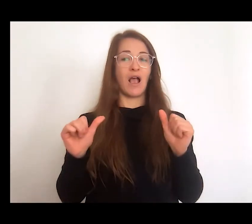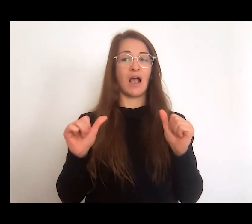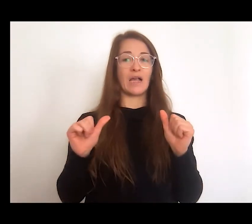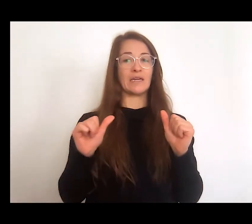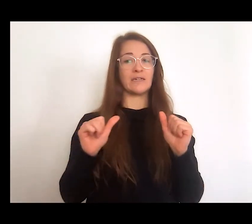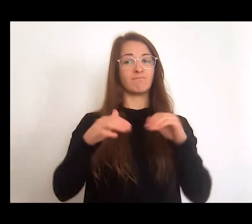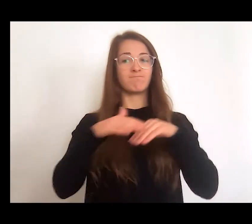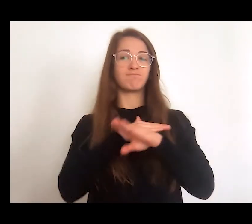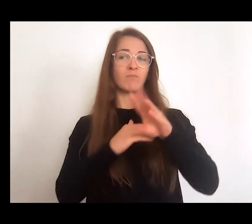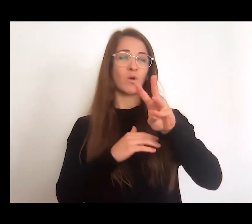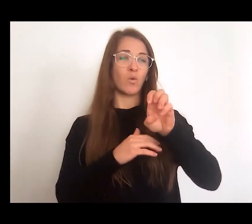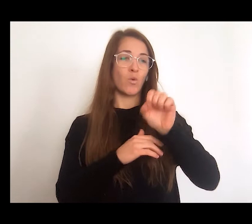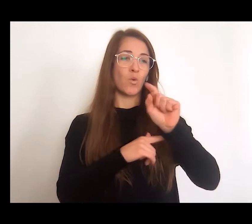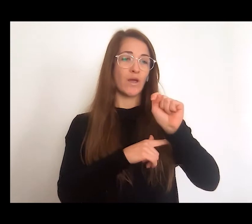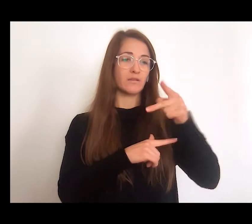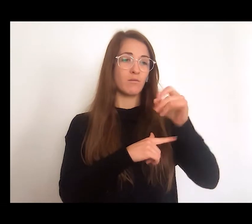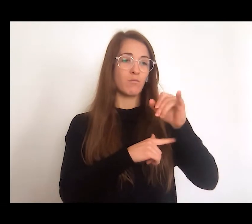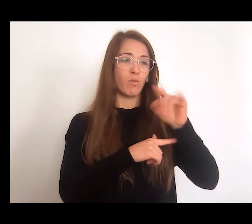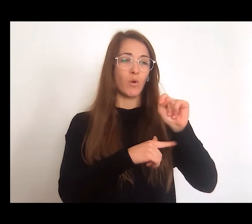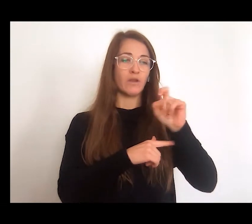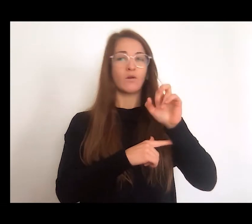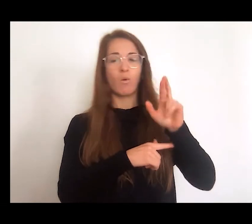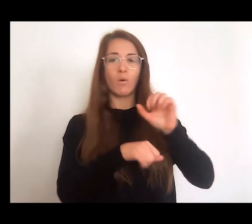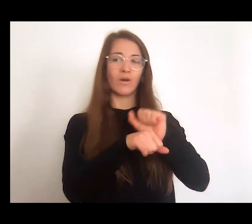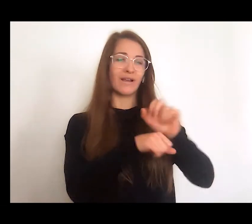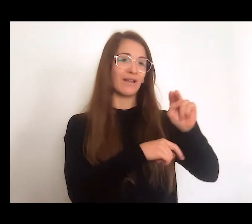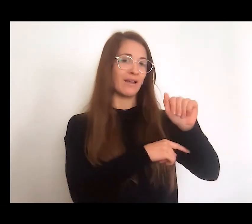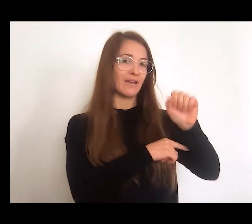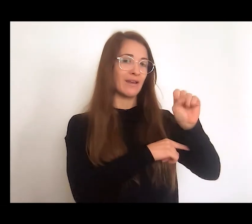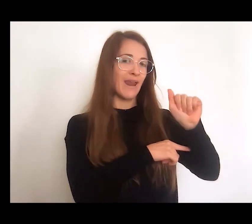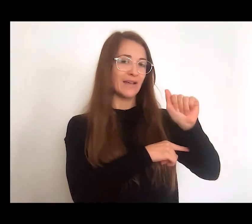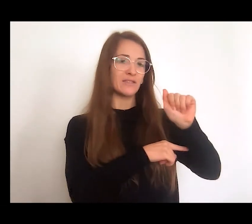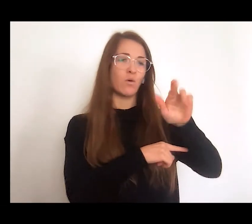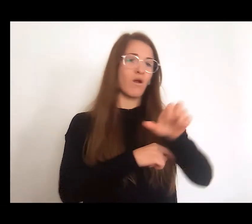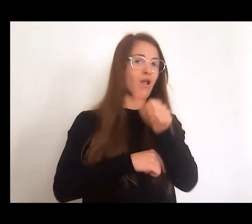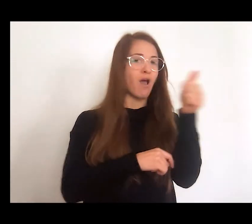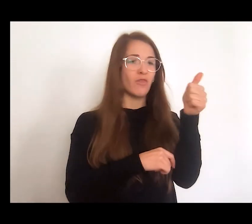ONE IDEA WAS TO GET INTO WEST POINT AND ANOTHER IDEA WAS